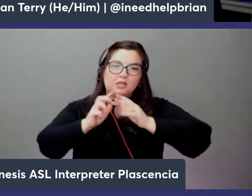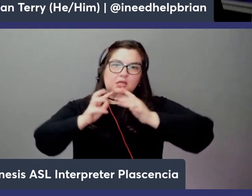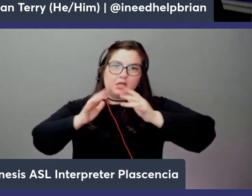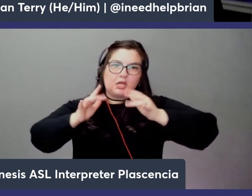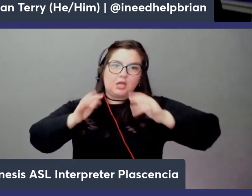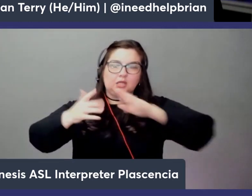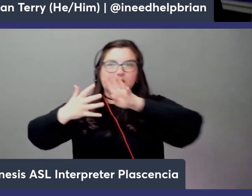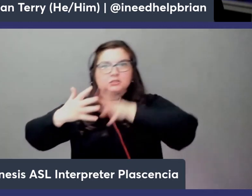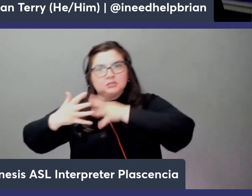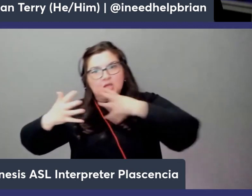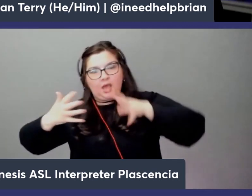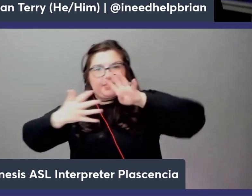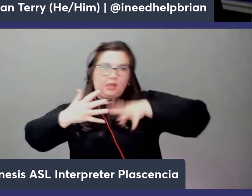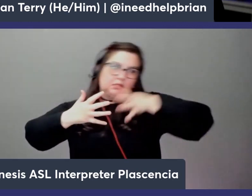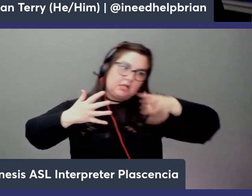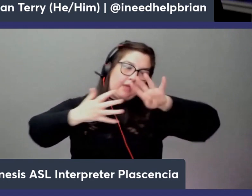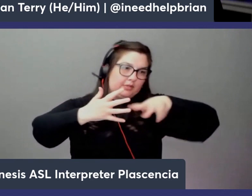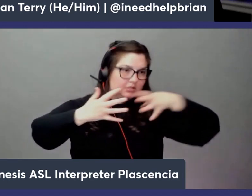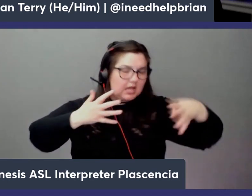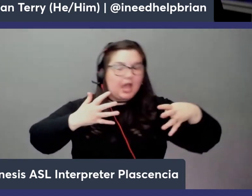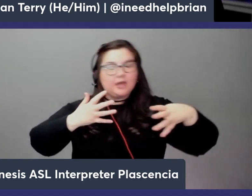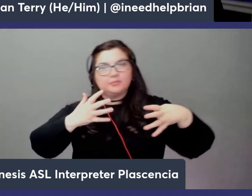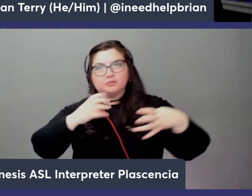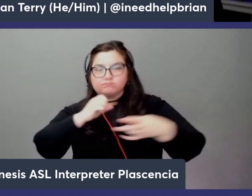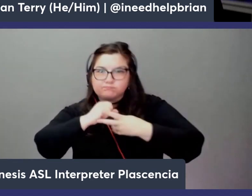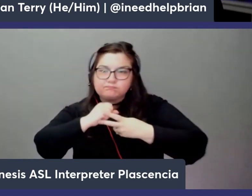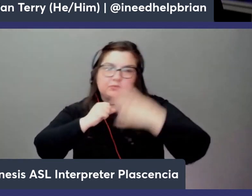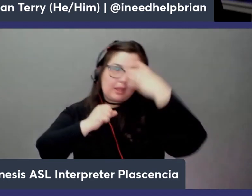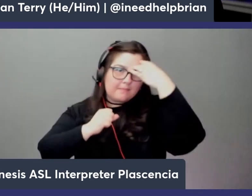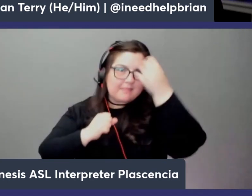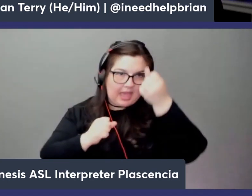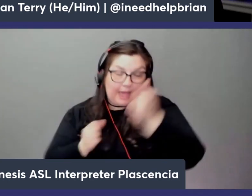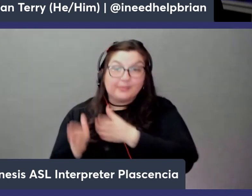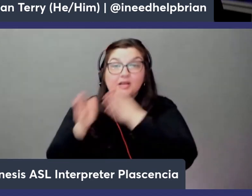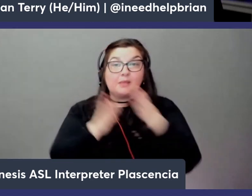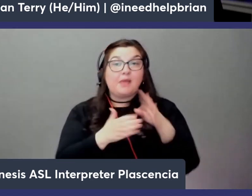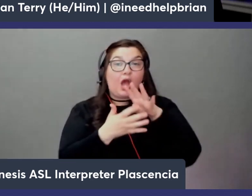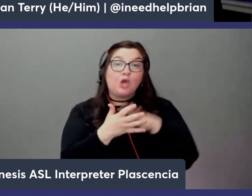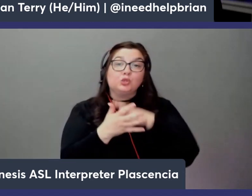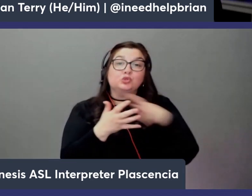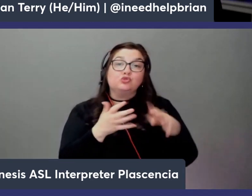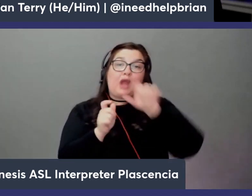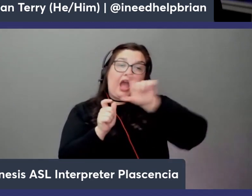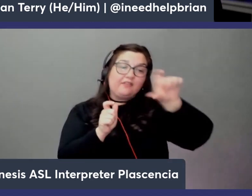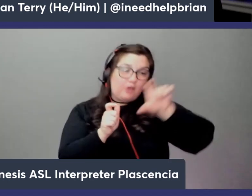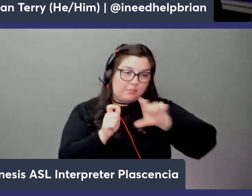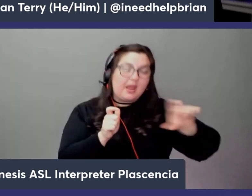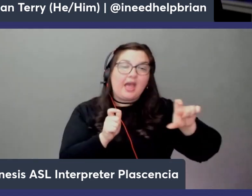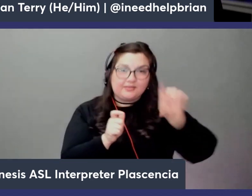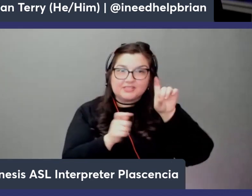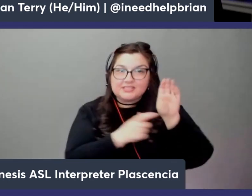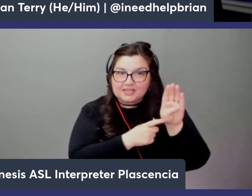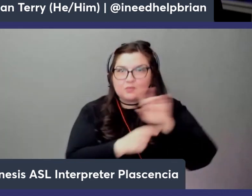in memory conceptually. Graph databases on the other hand, really treat those relationships as first class citizens,